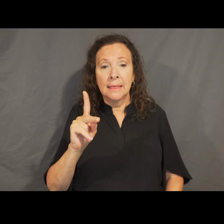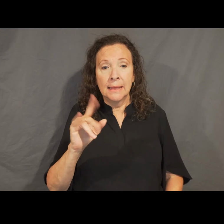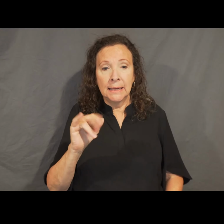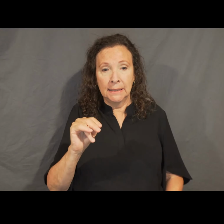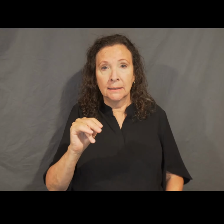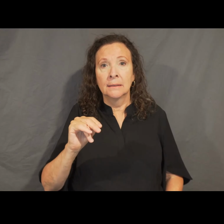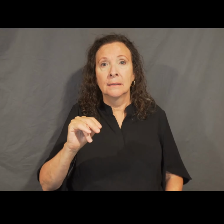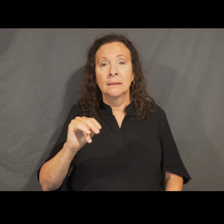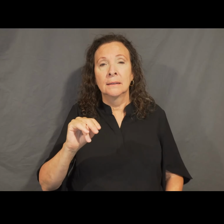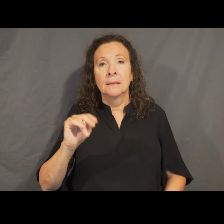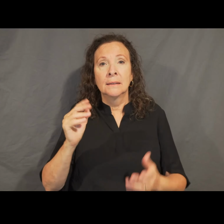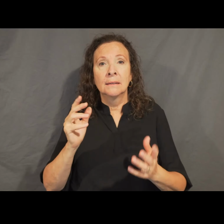going to be talking about today.